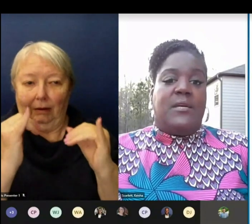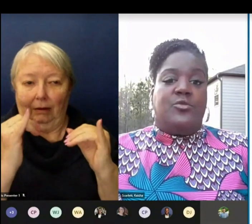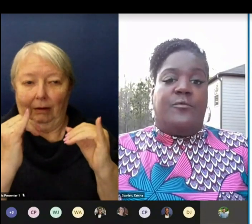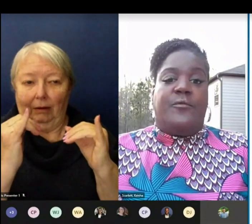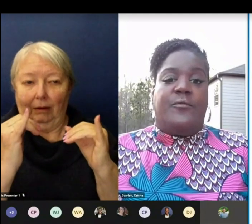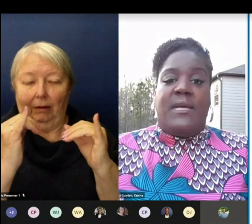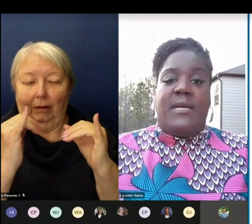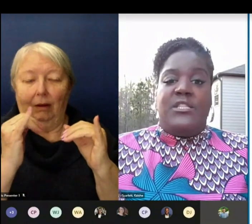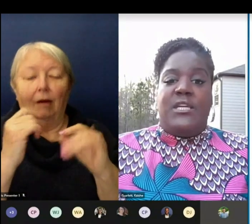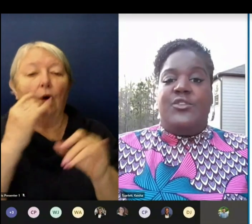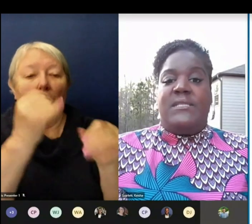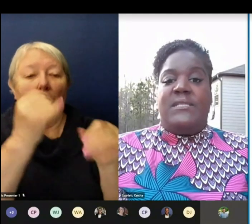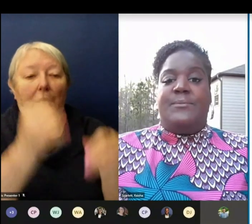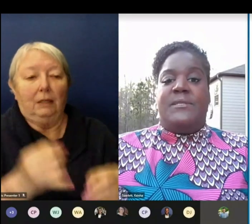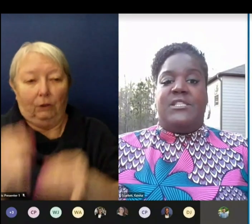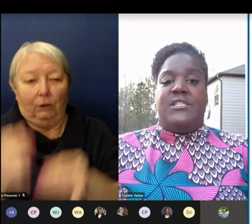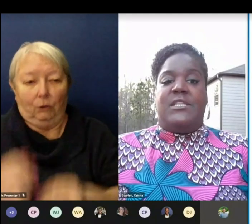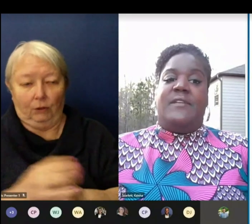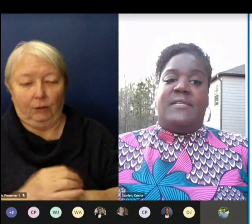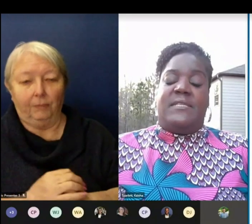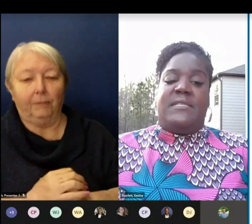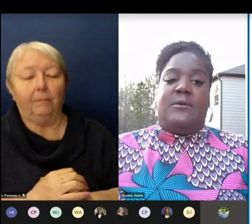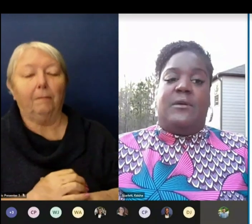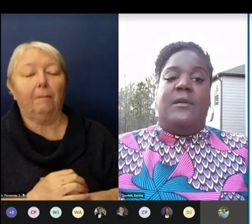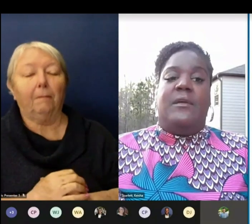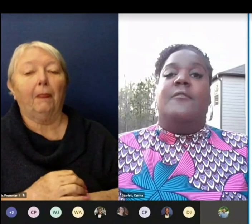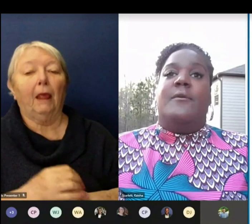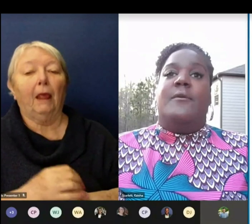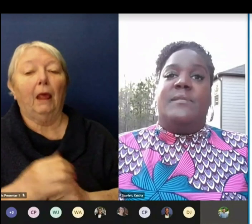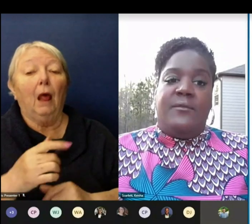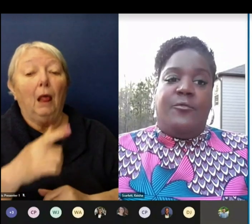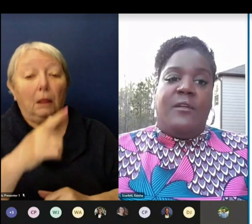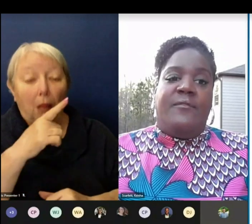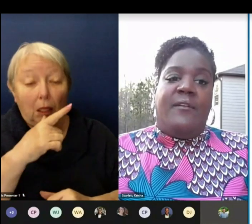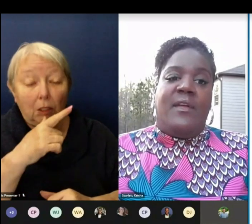for lunch and transportation if necessary from 10:45 a.m.